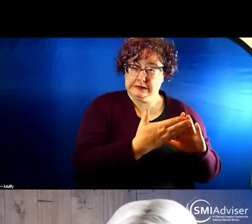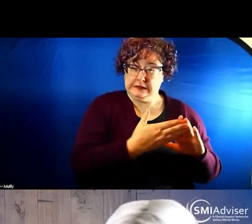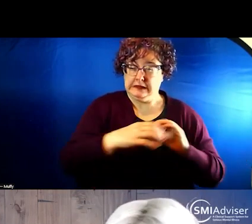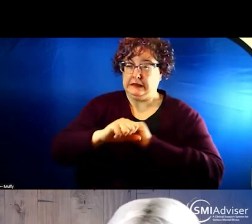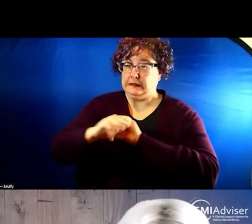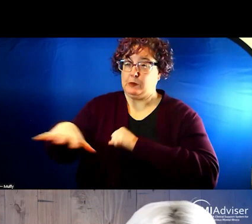WE NEEDED DATA.